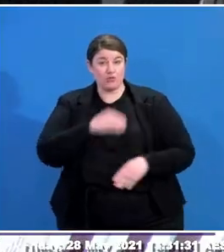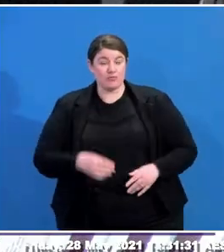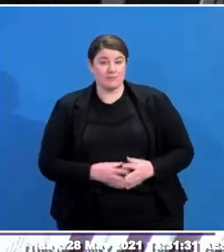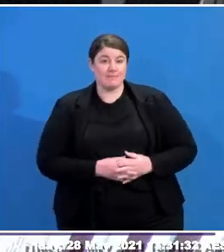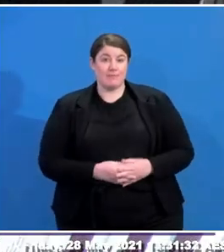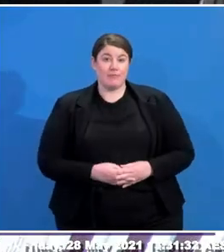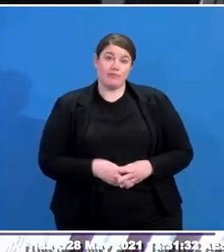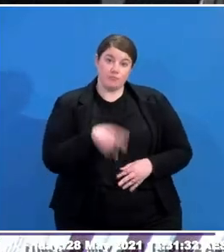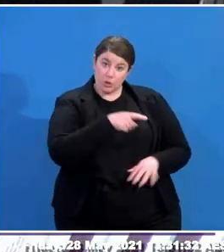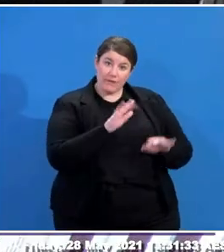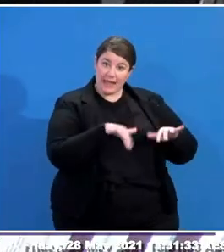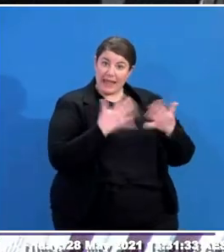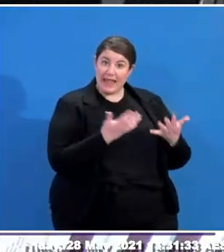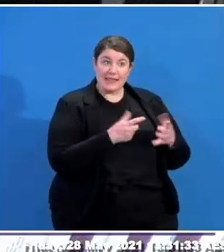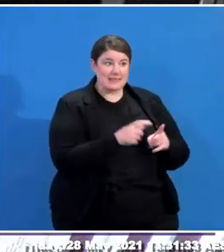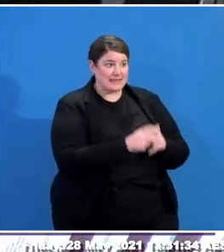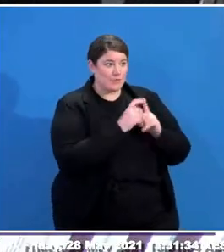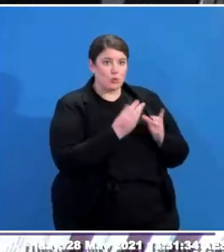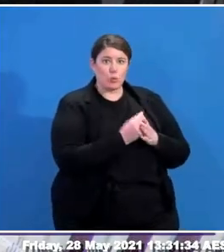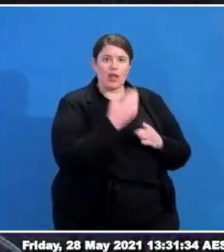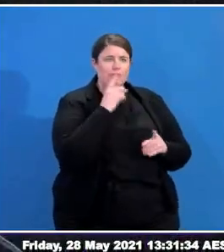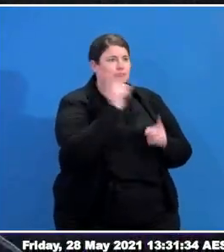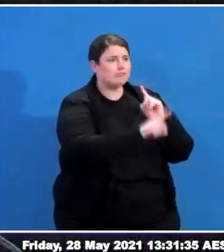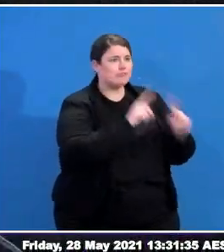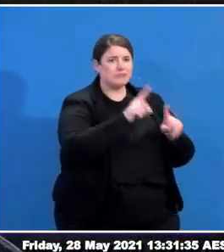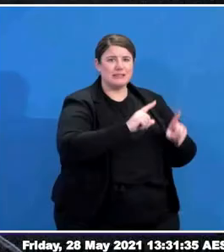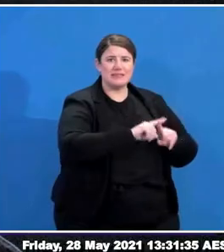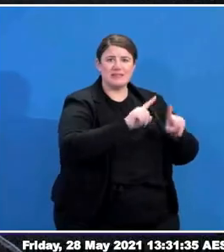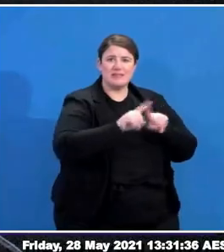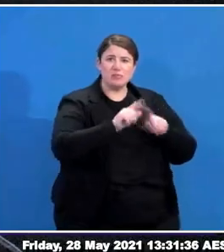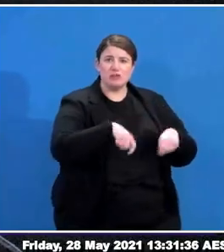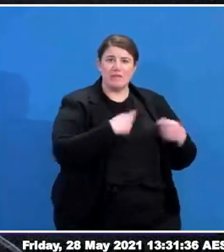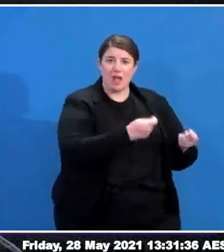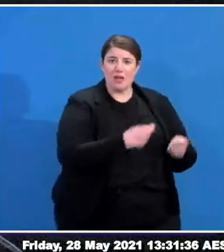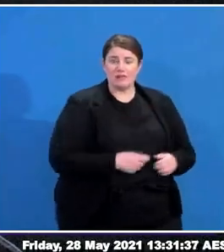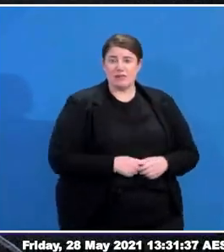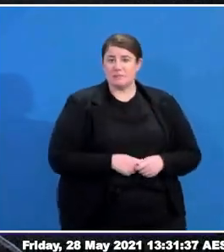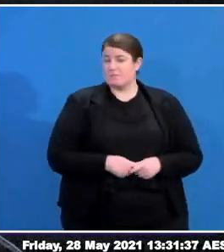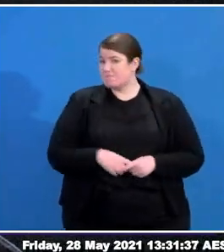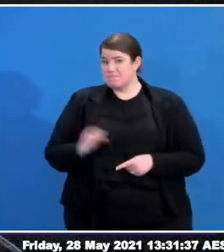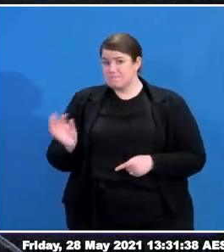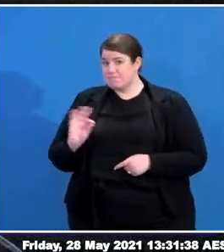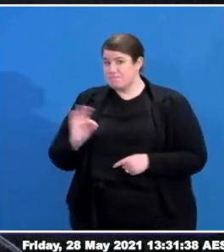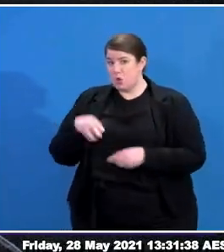Have you had any difficulties with multiple providers? MR McNAUGHTON: We personally haven't within the NDIA.